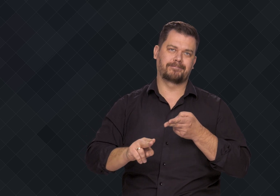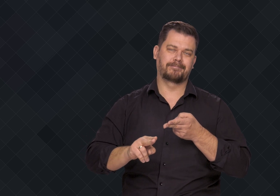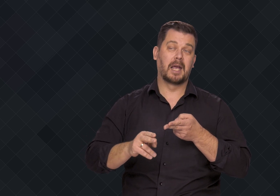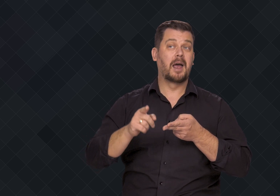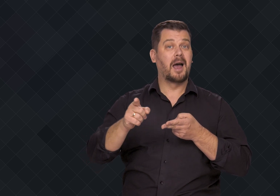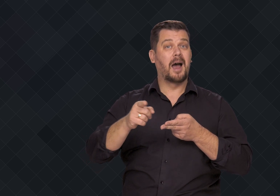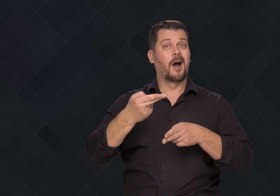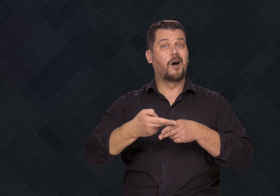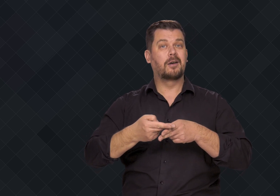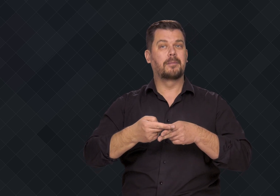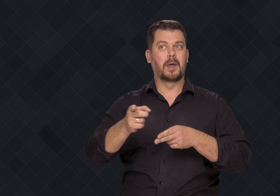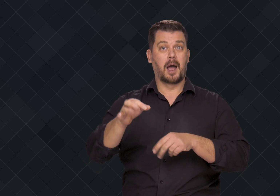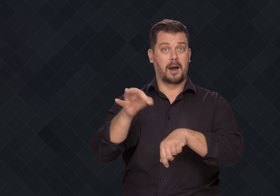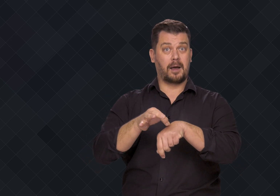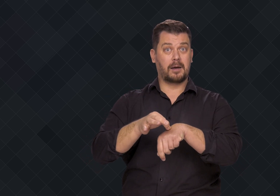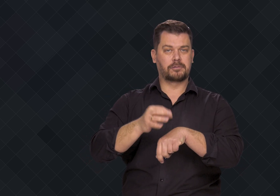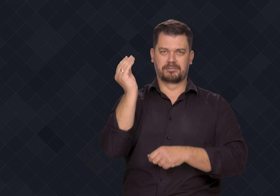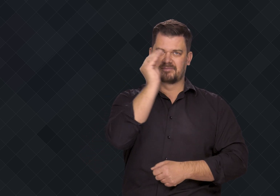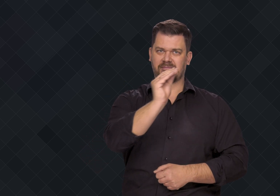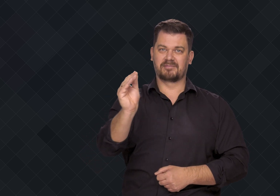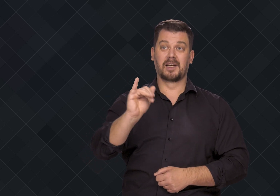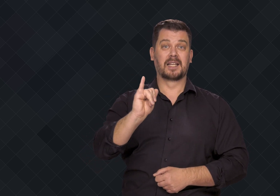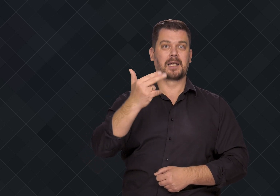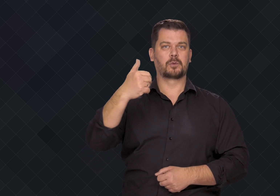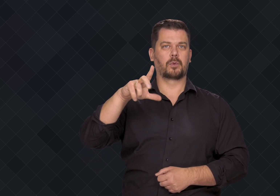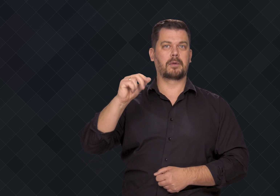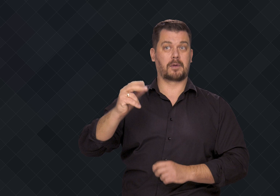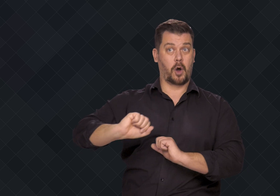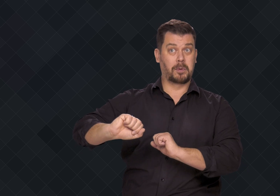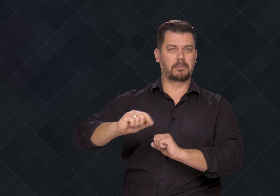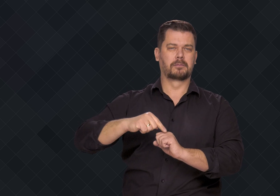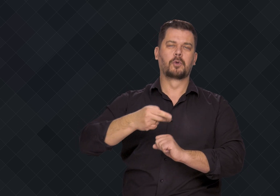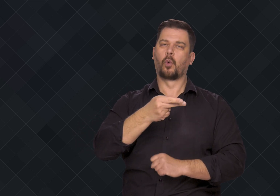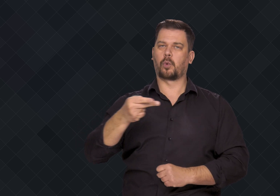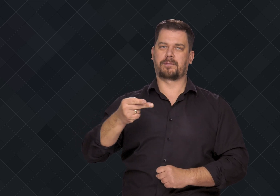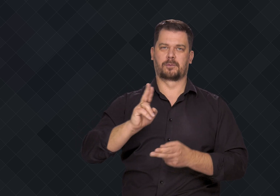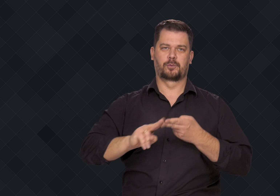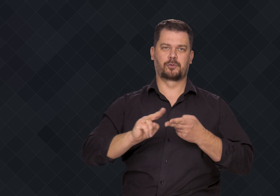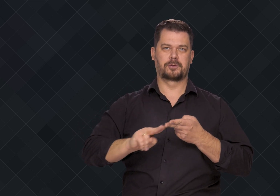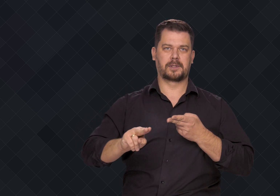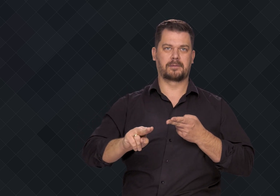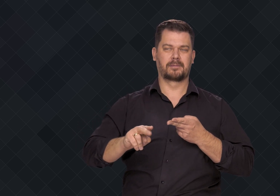and some doctors already consider insulin resistance to be diabetes.